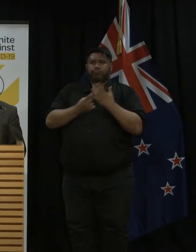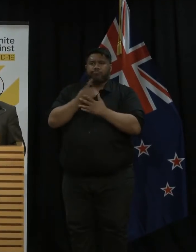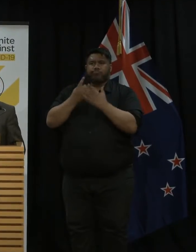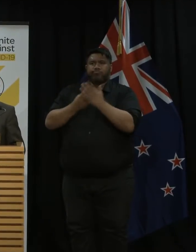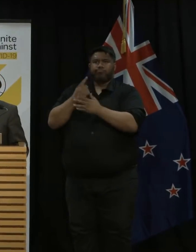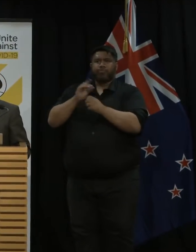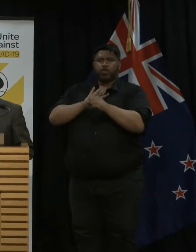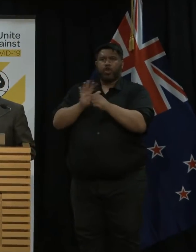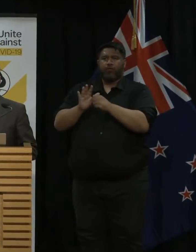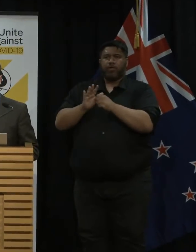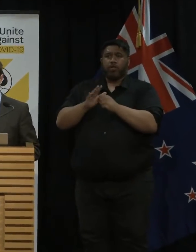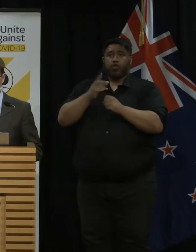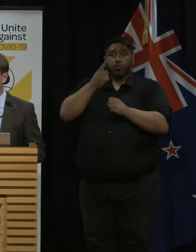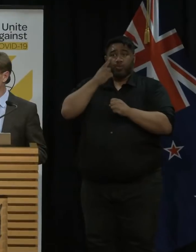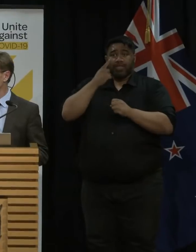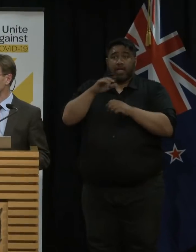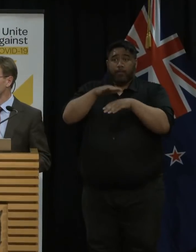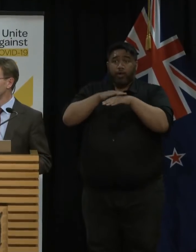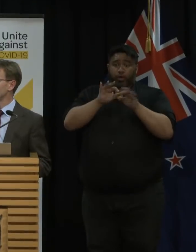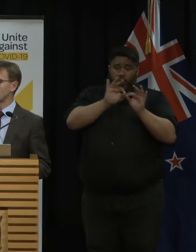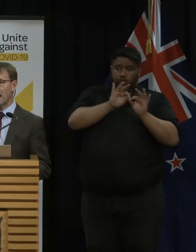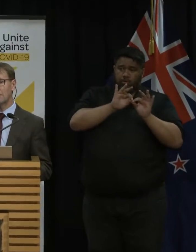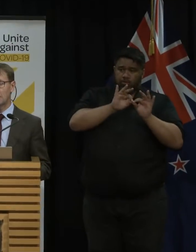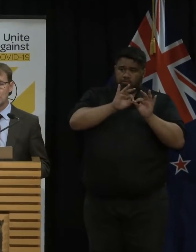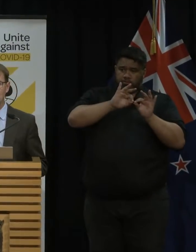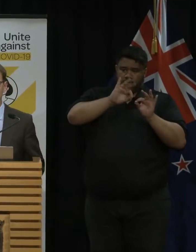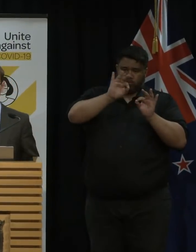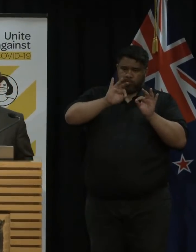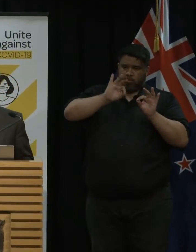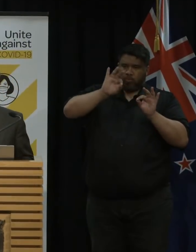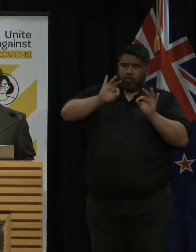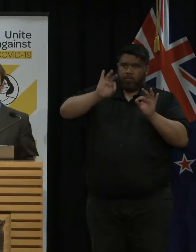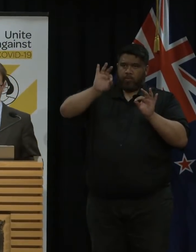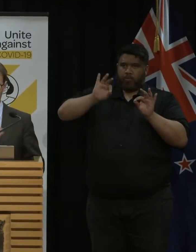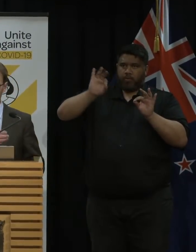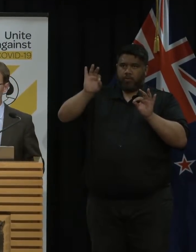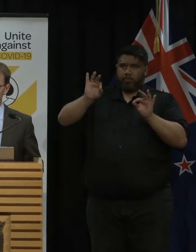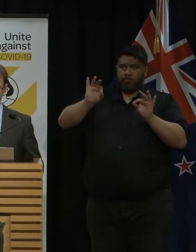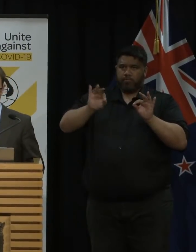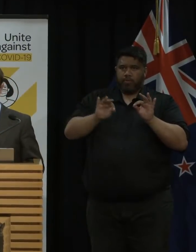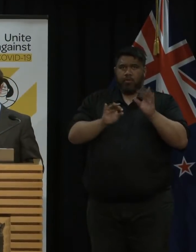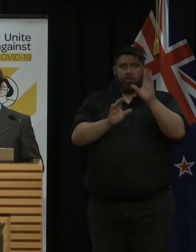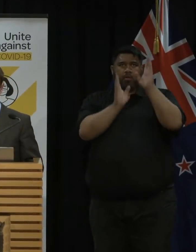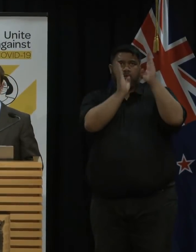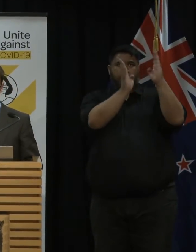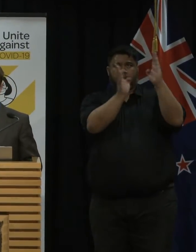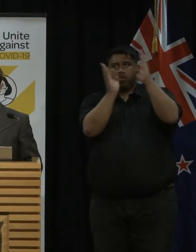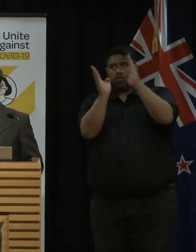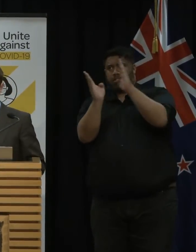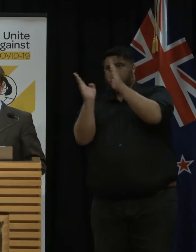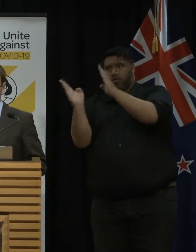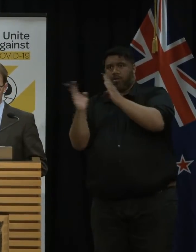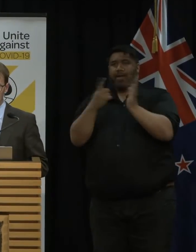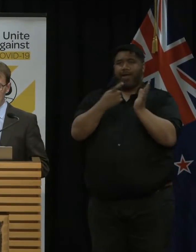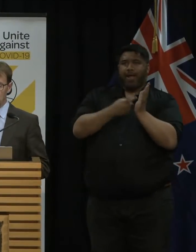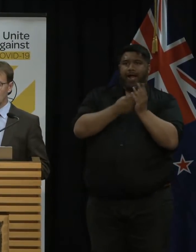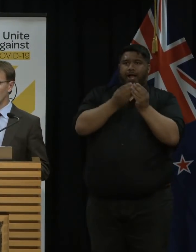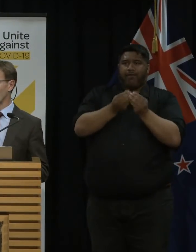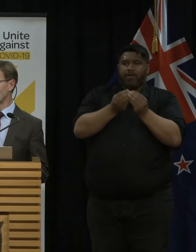ago and this slide shows essentially what is happening with average case numbers. That is the blue line. It is a three-day rolling